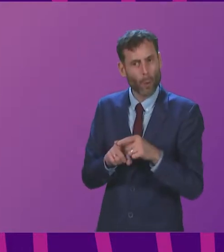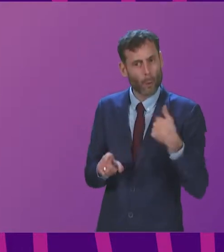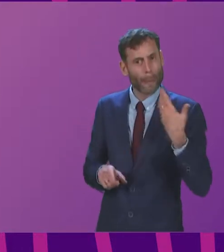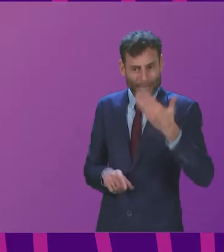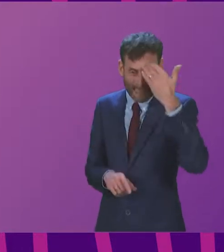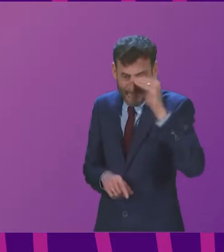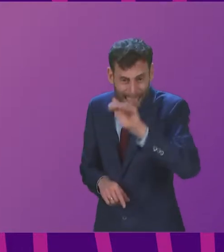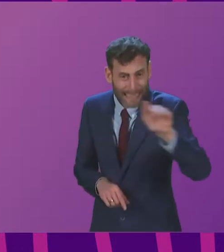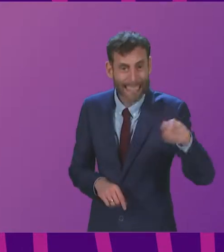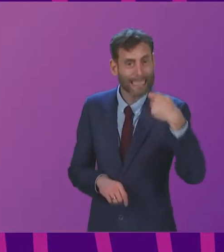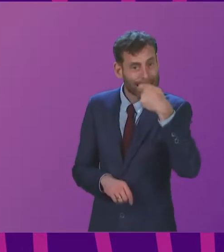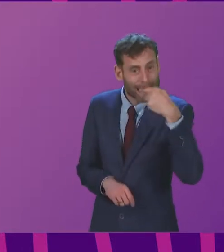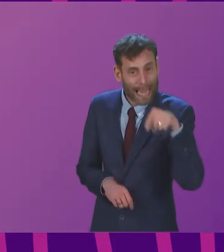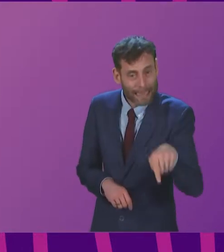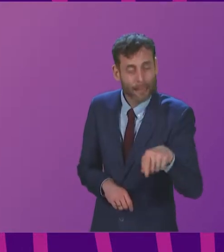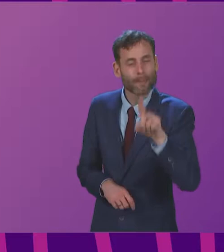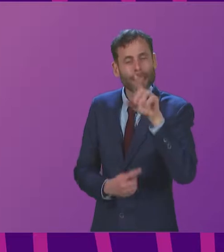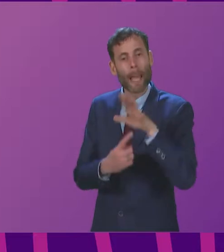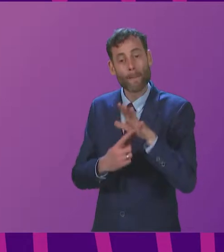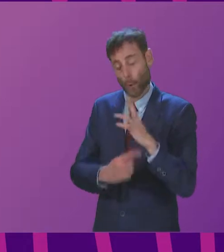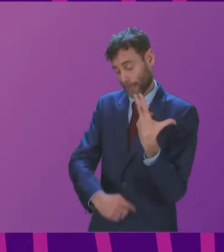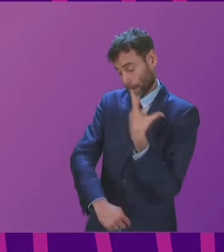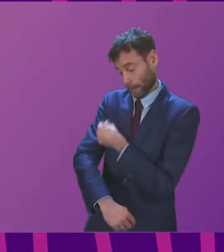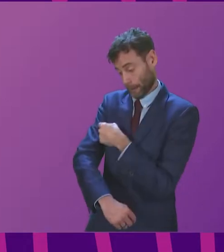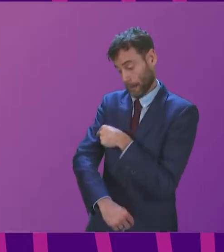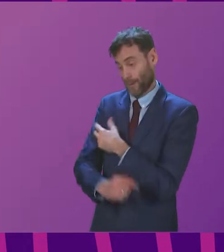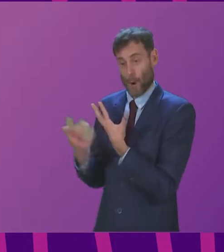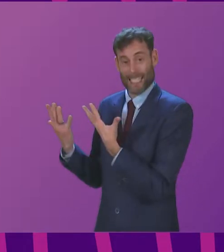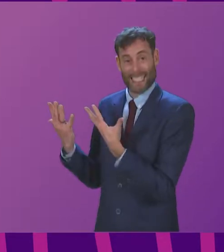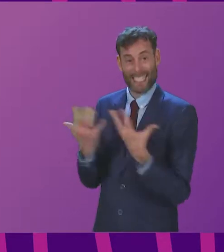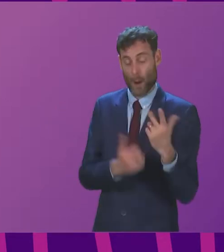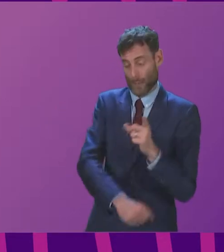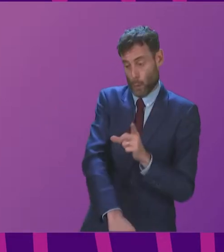On the issue of waning immunity, which is a serious point, I apologise as I omitted